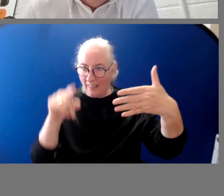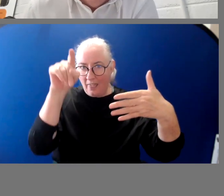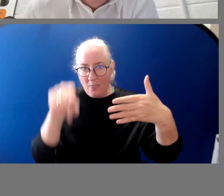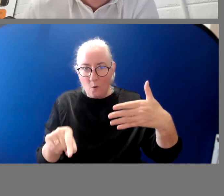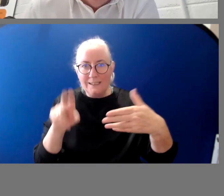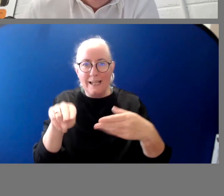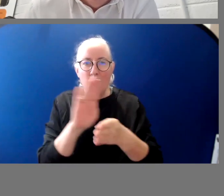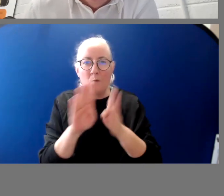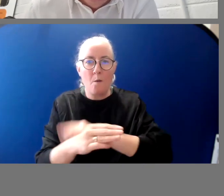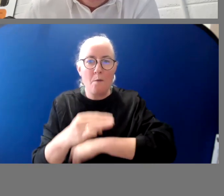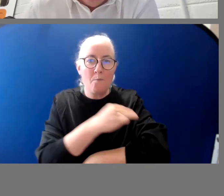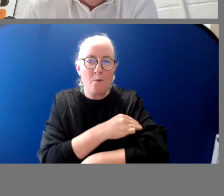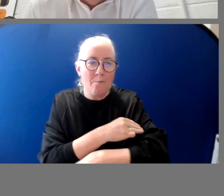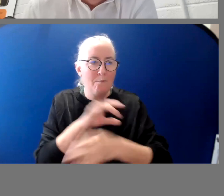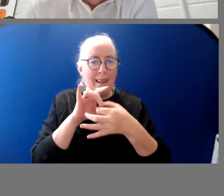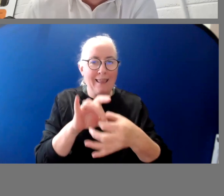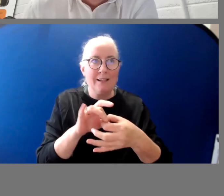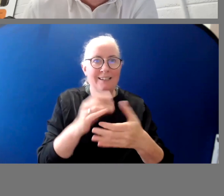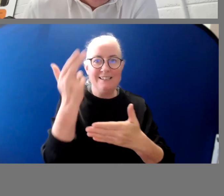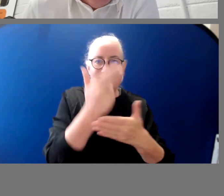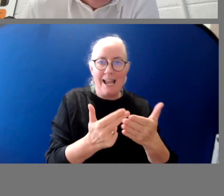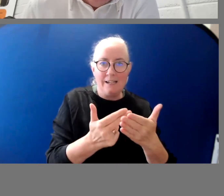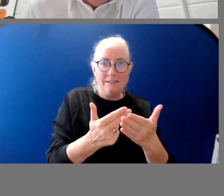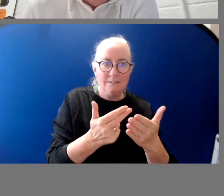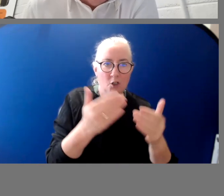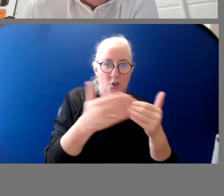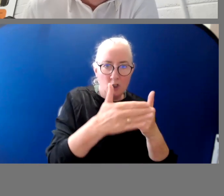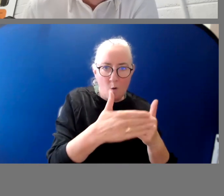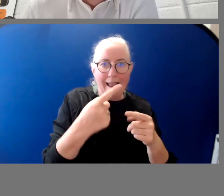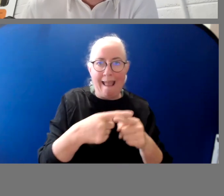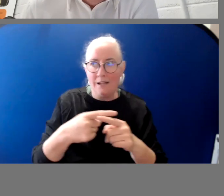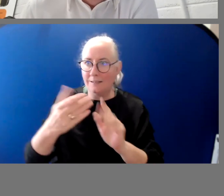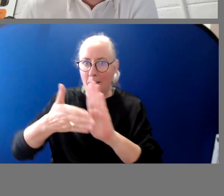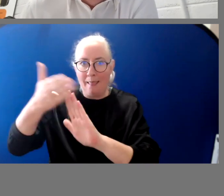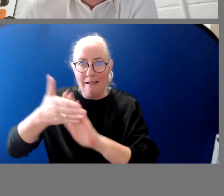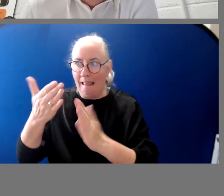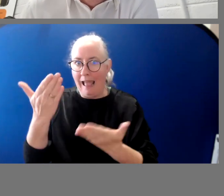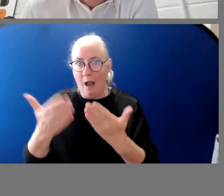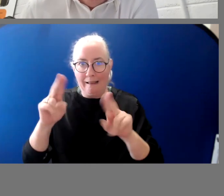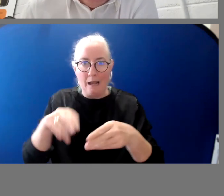relation to the design of doors but also during construction where things can go wrong during the